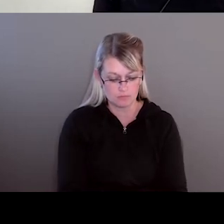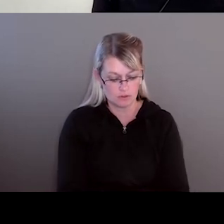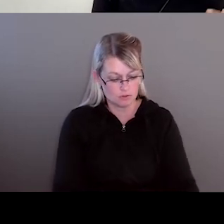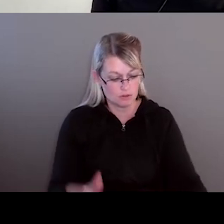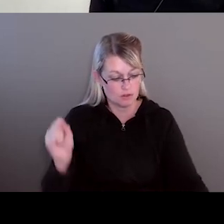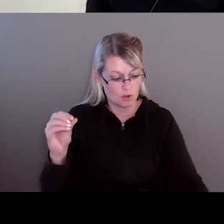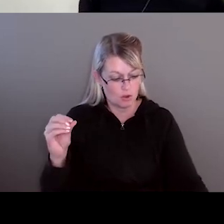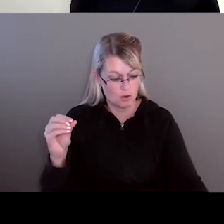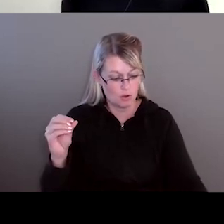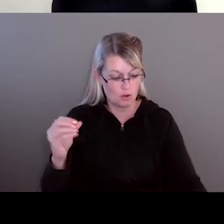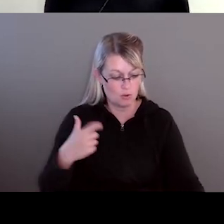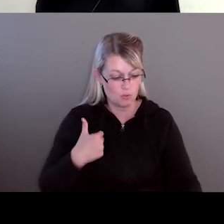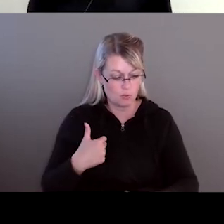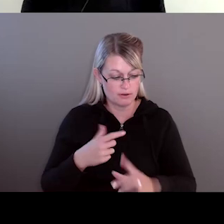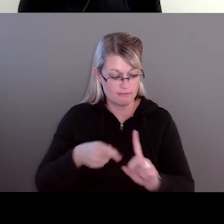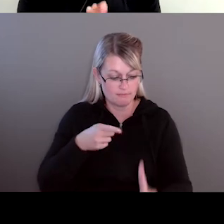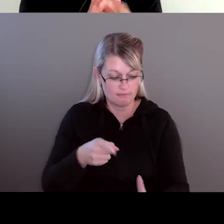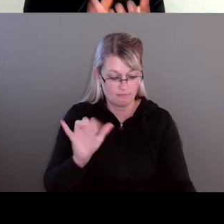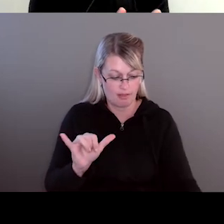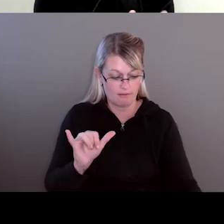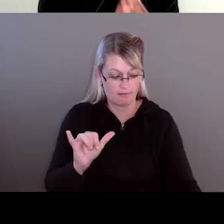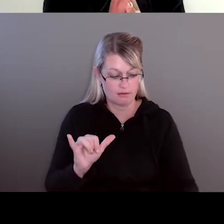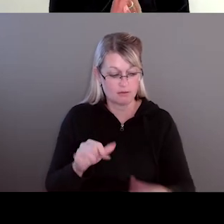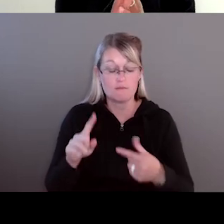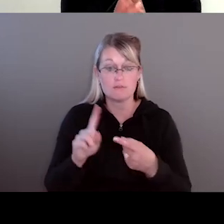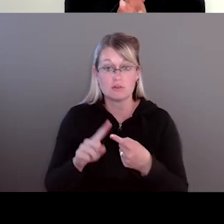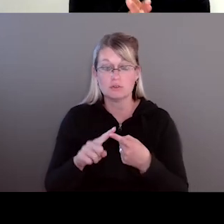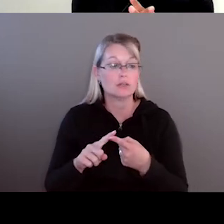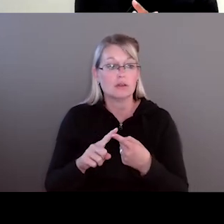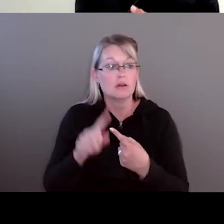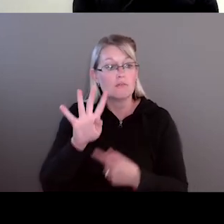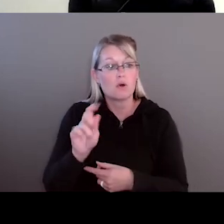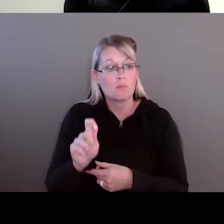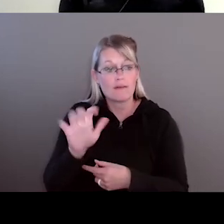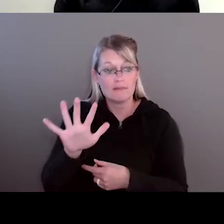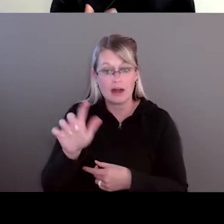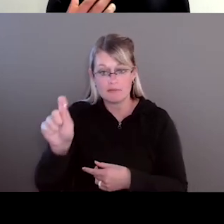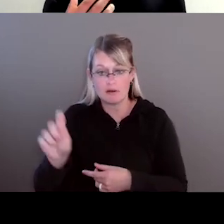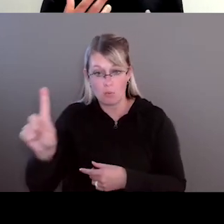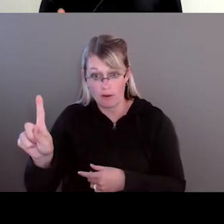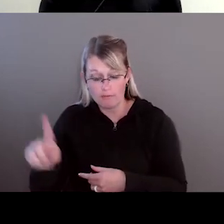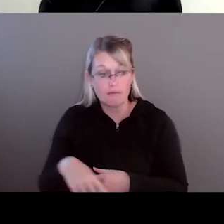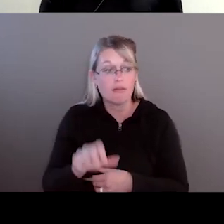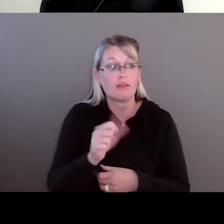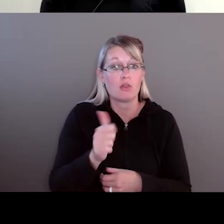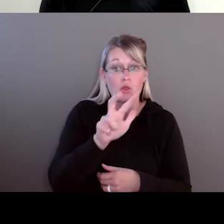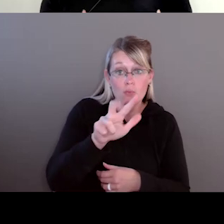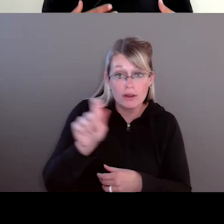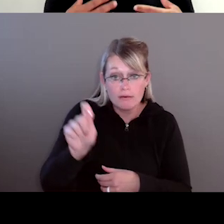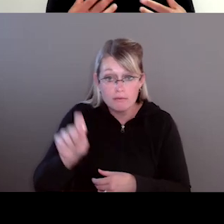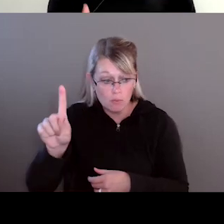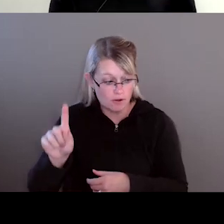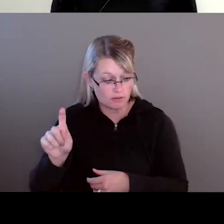We have two contrasts we can target. The first one is 4. 5 to one the other is 3 to 1. To avoid